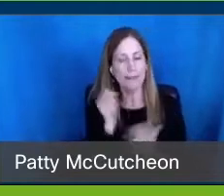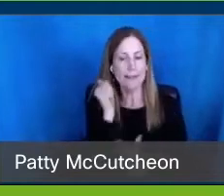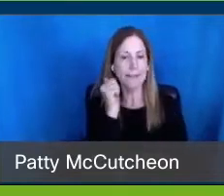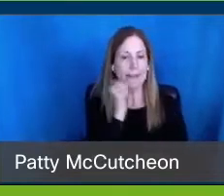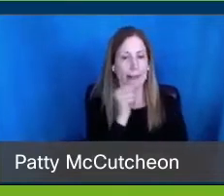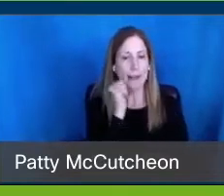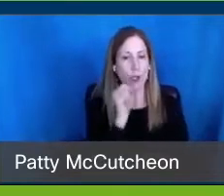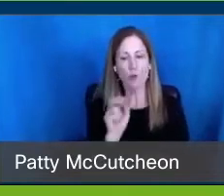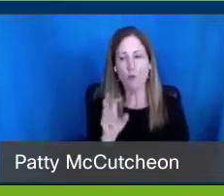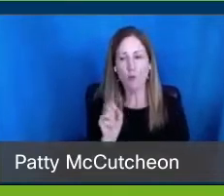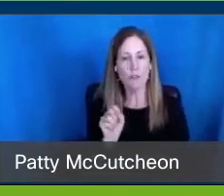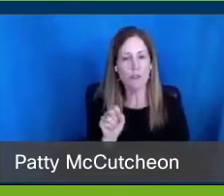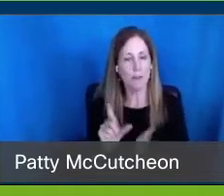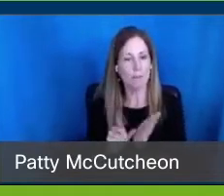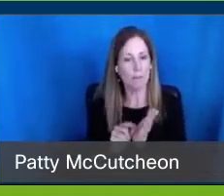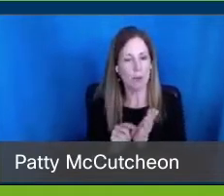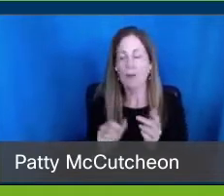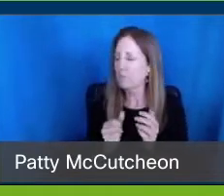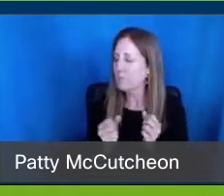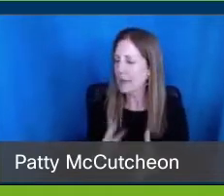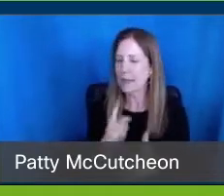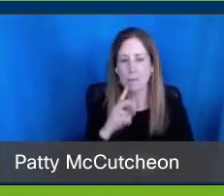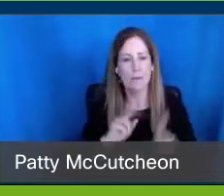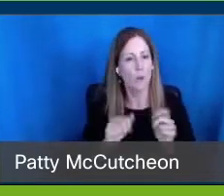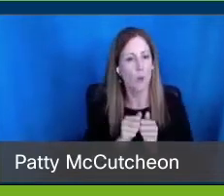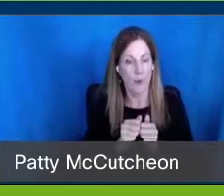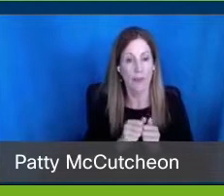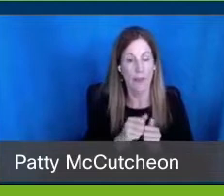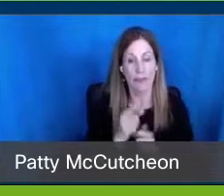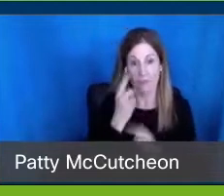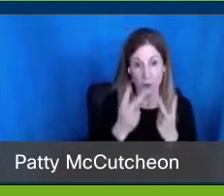didn't really have any access to. But now, with a team of amazing volunteers